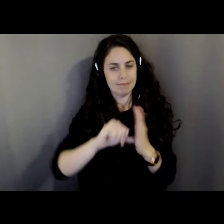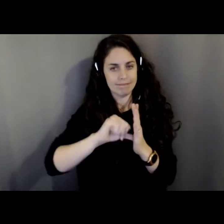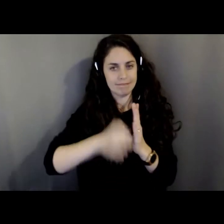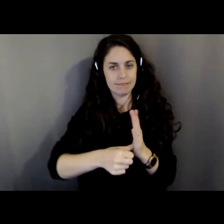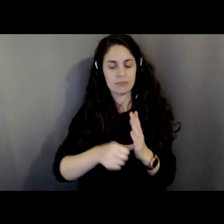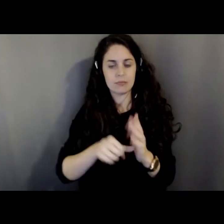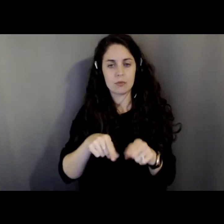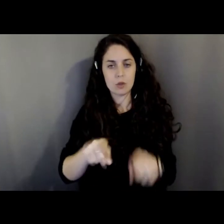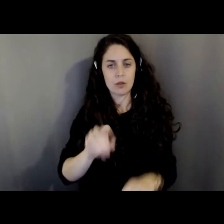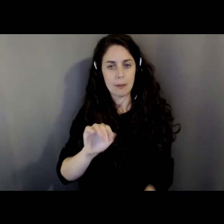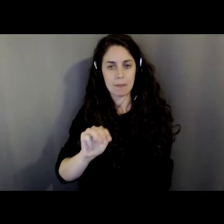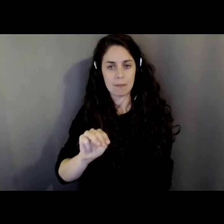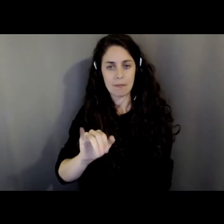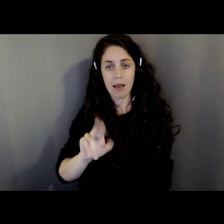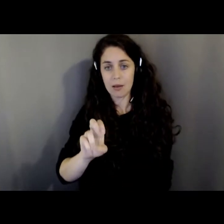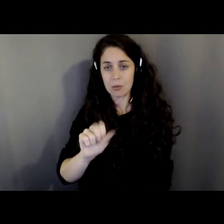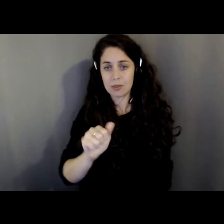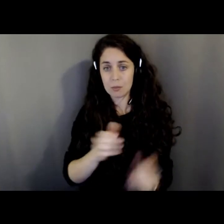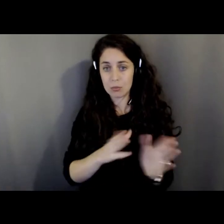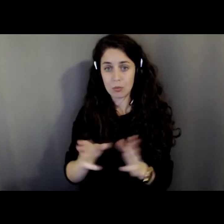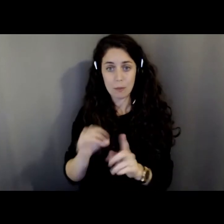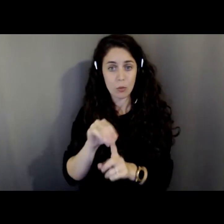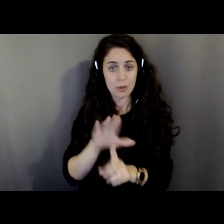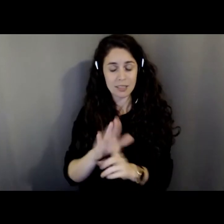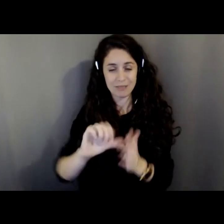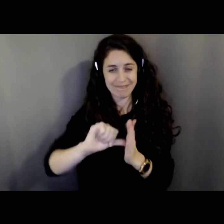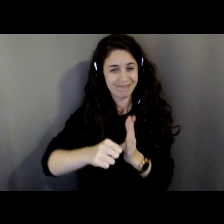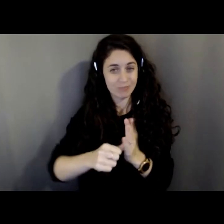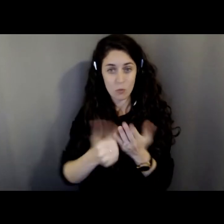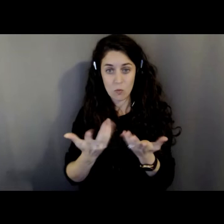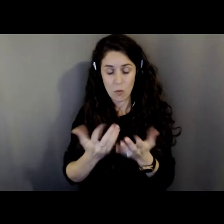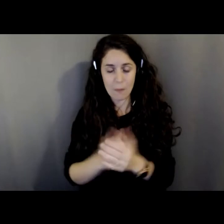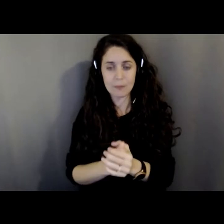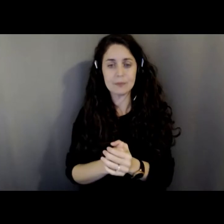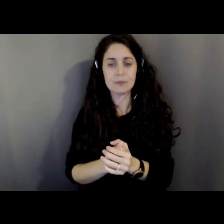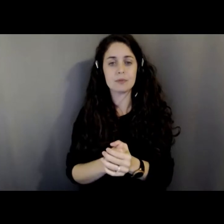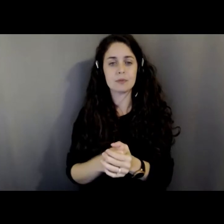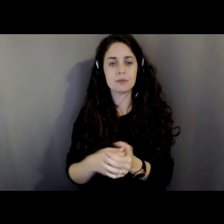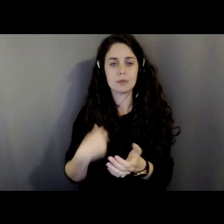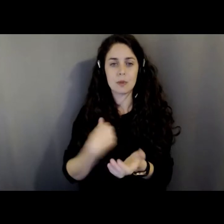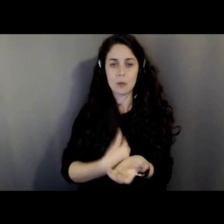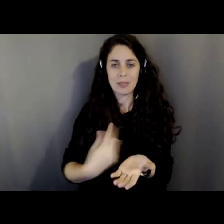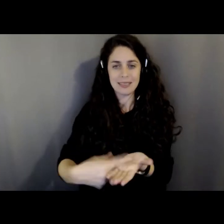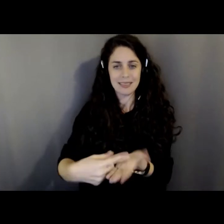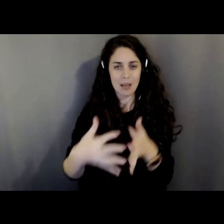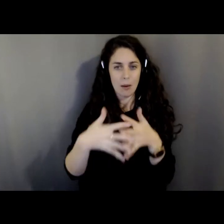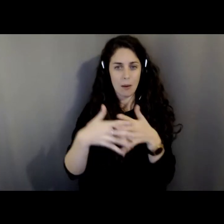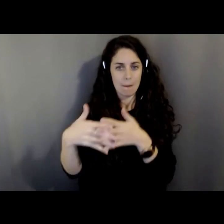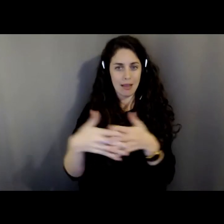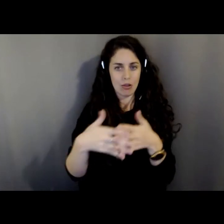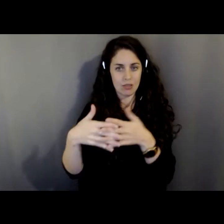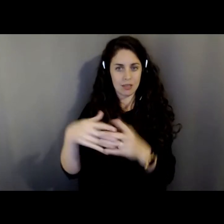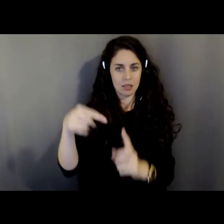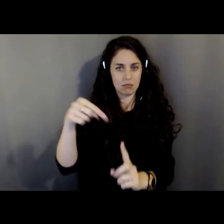MIUSA prep orientation is that we are discussing the American perspective on disability rights,